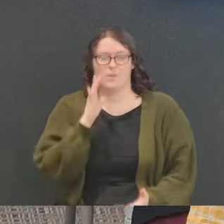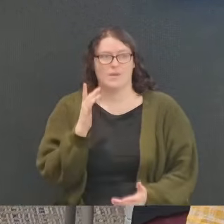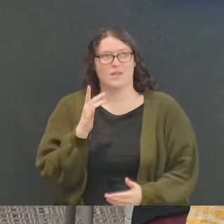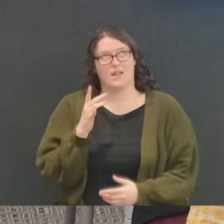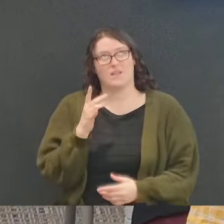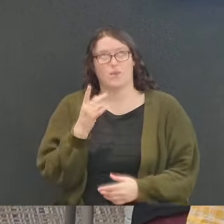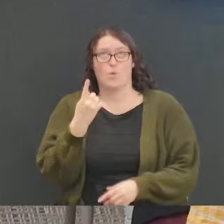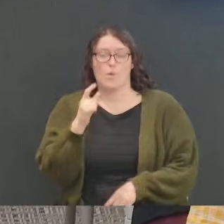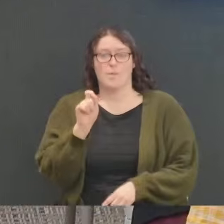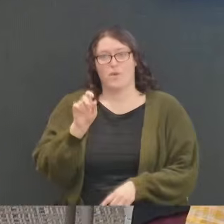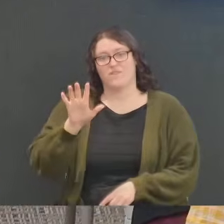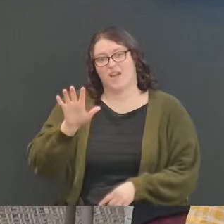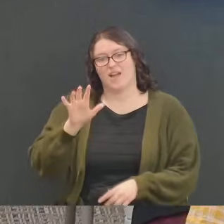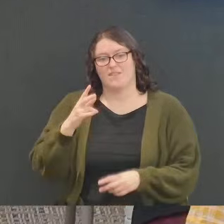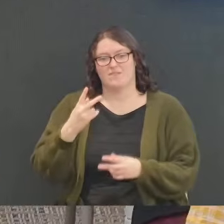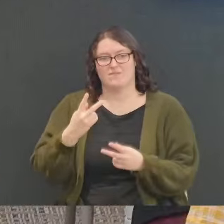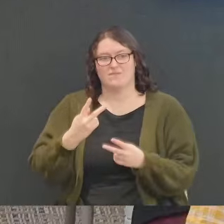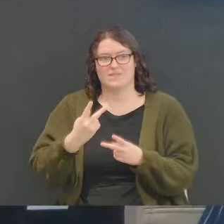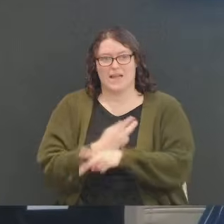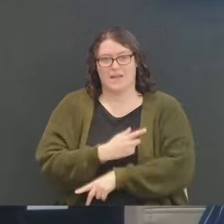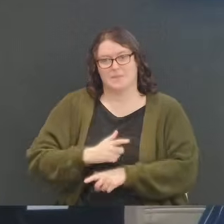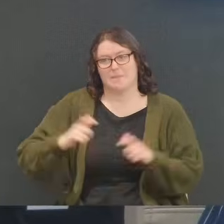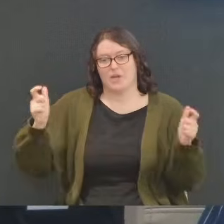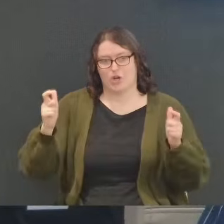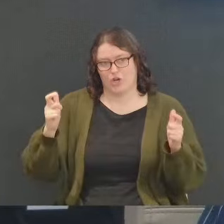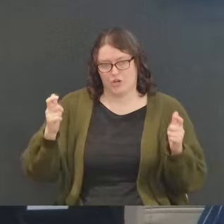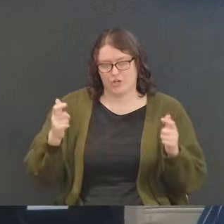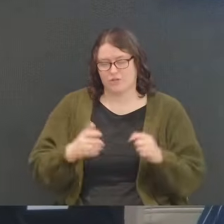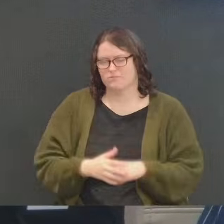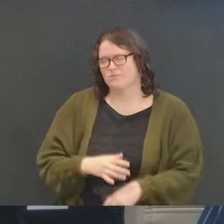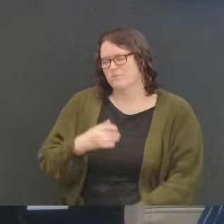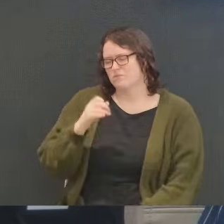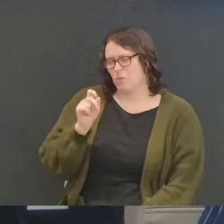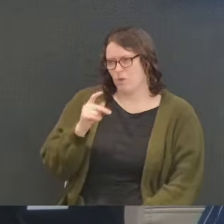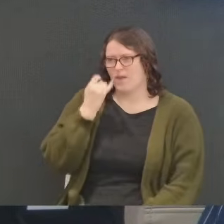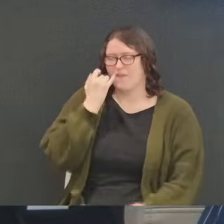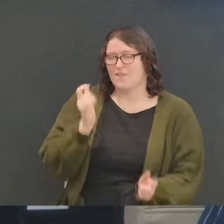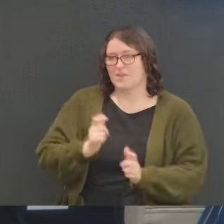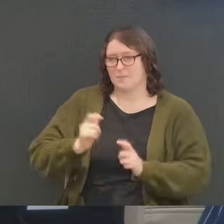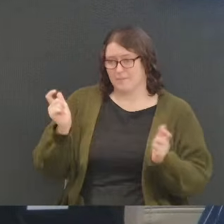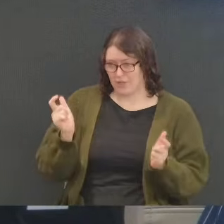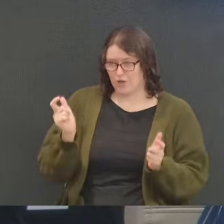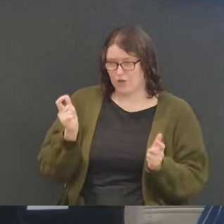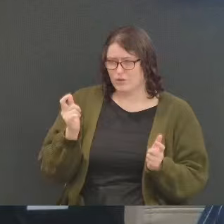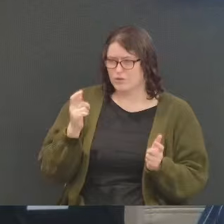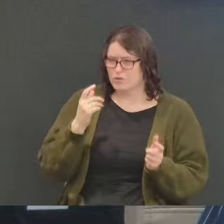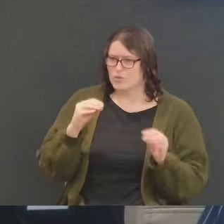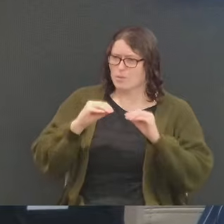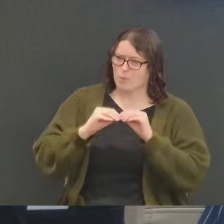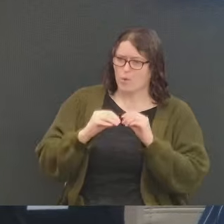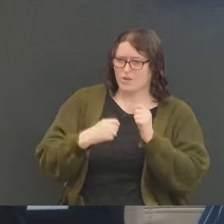the south. Okay. And then if it's larger I notice they probably have more sponsors that they will